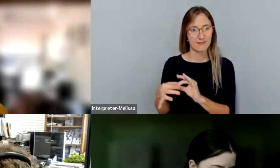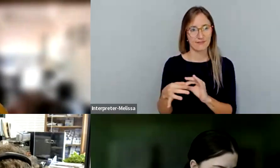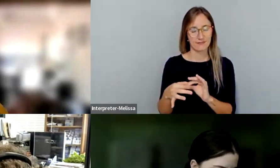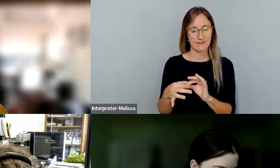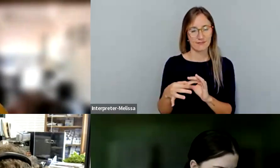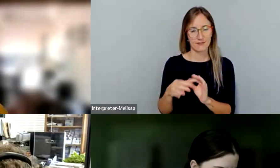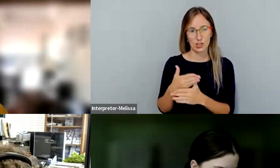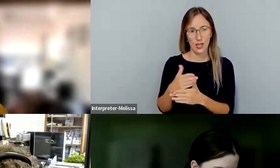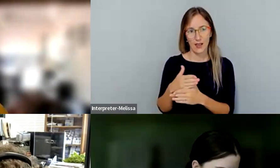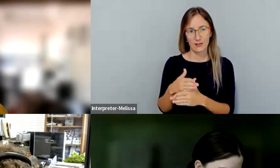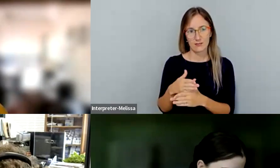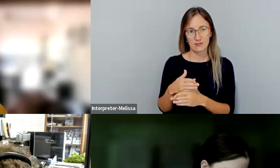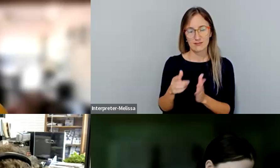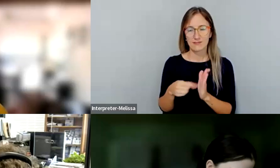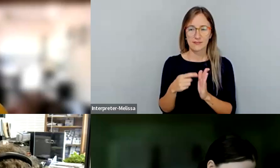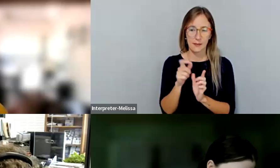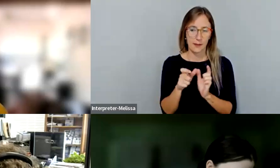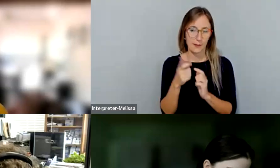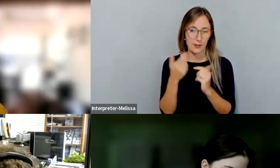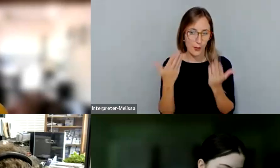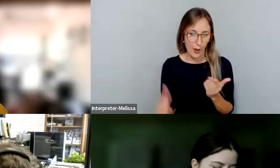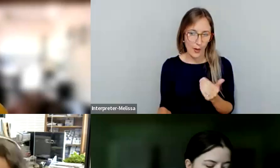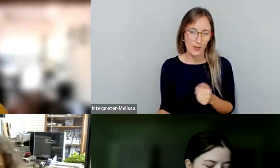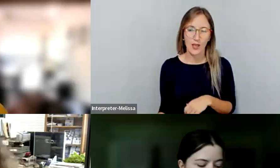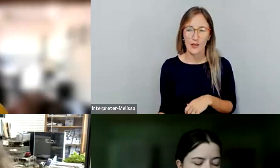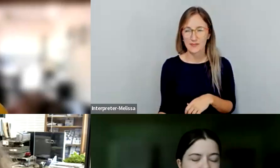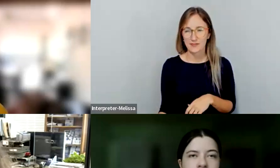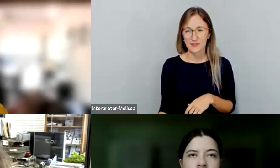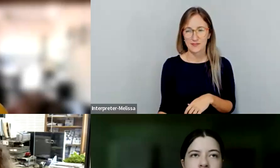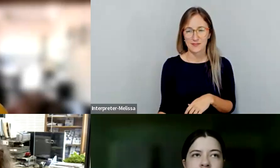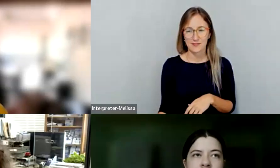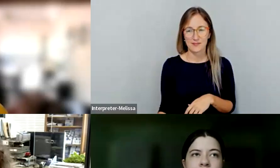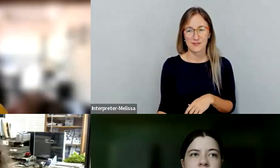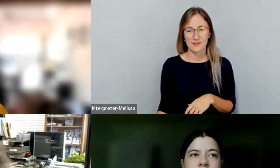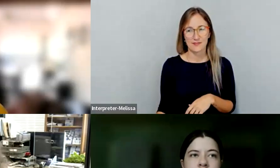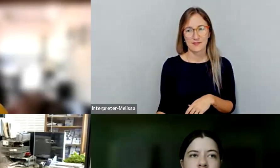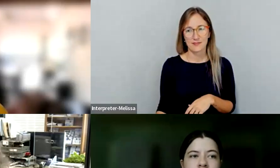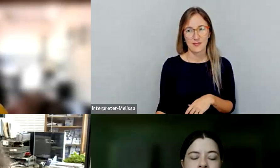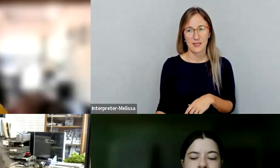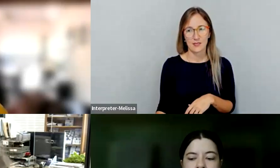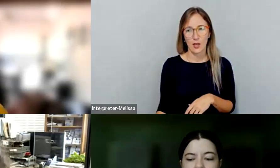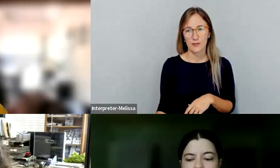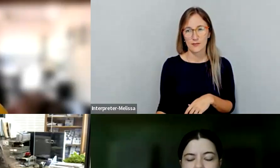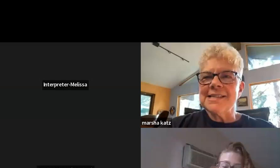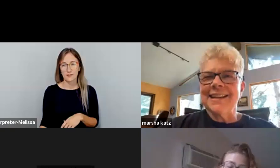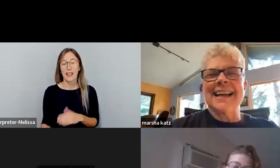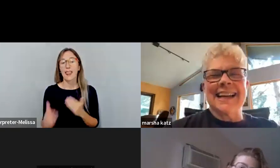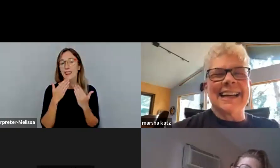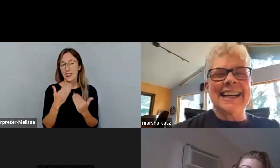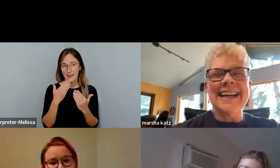like this shared past that we all have as disabled people. People don't